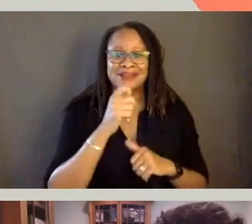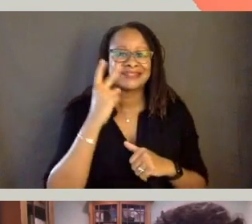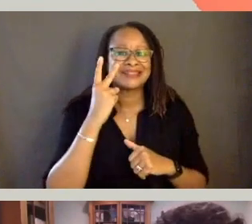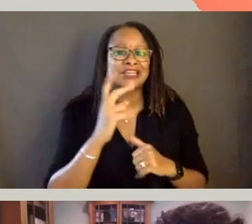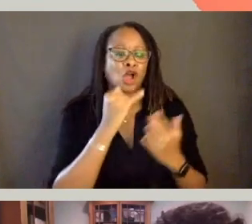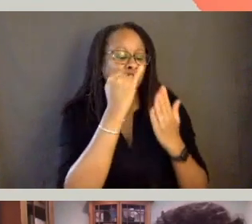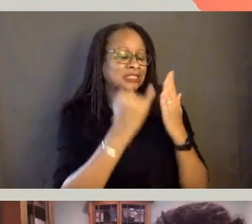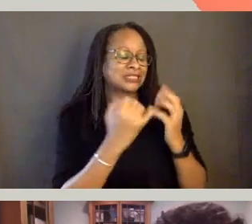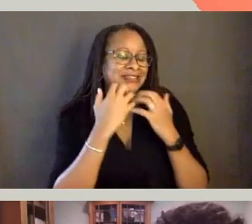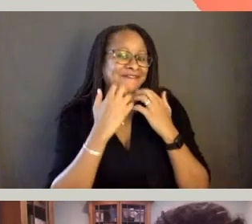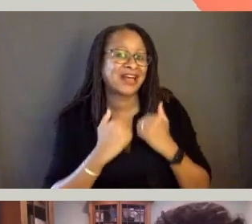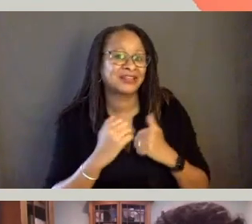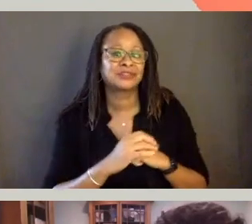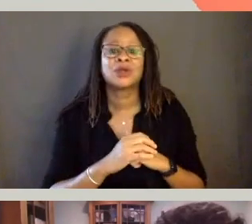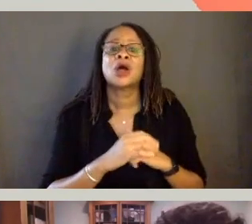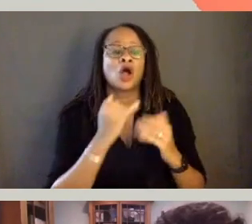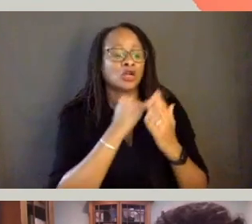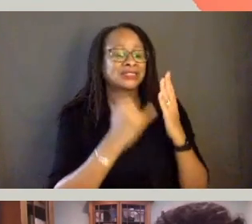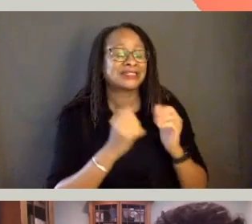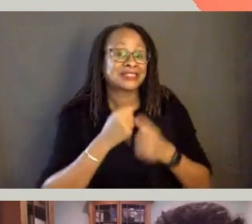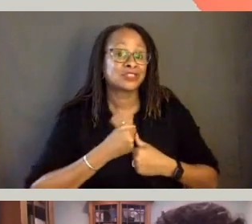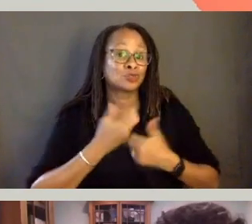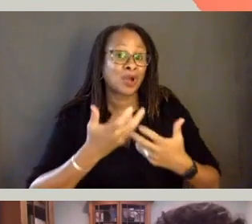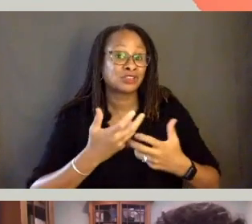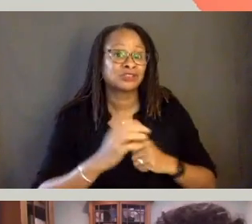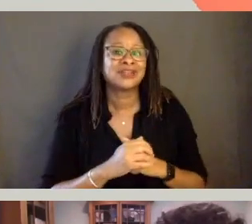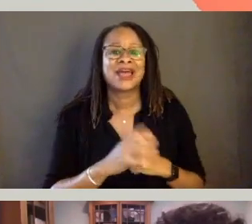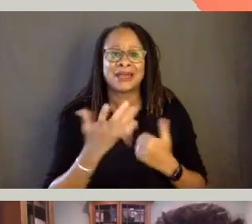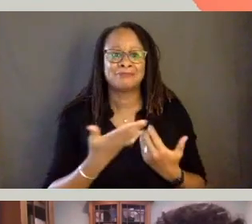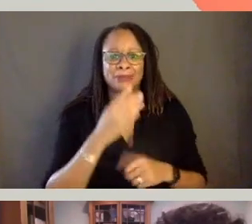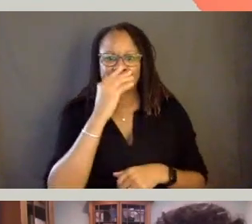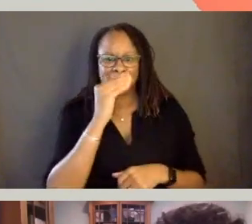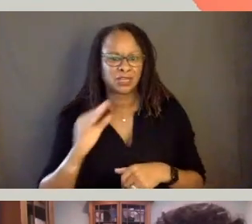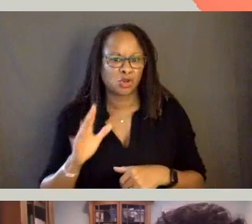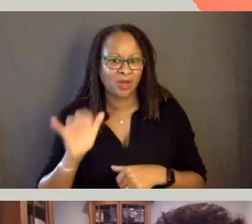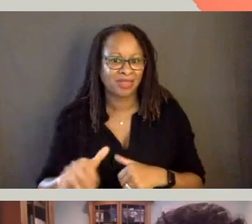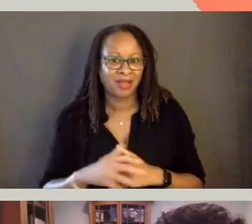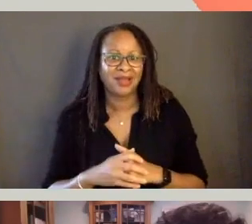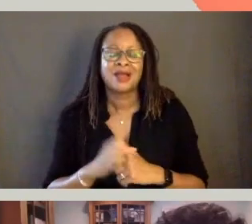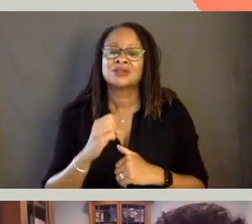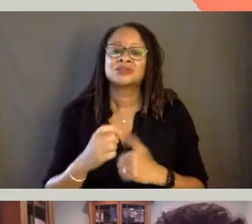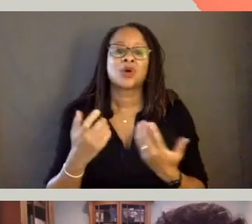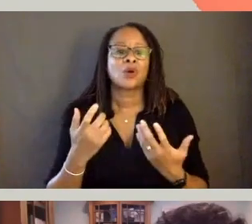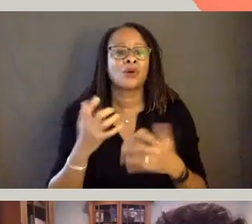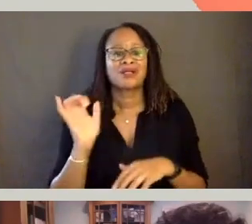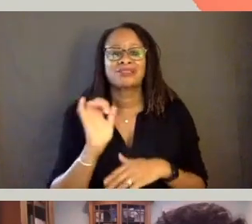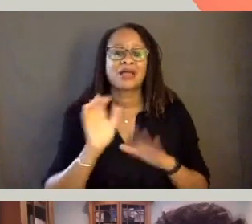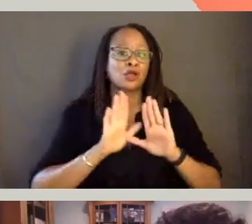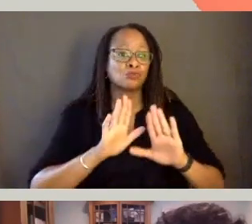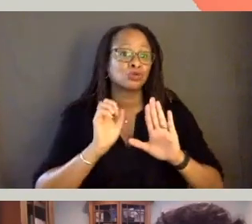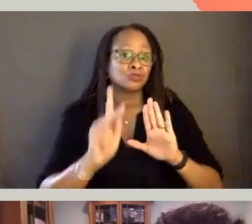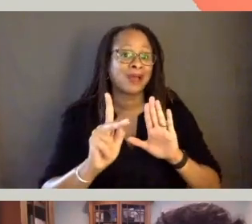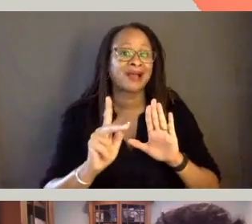and the artistic expression and might disregard that. So of course there's like a pushback also that I do.